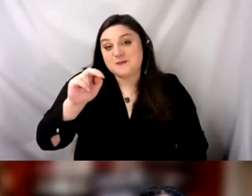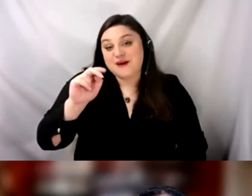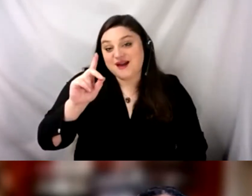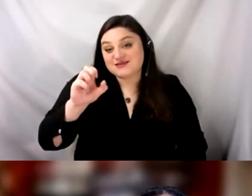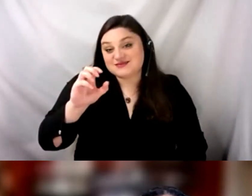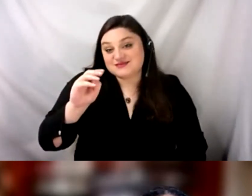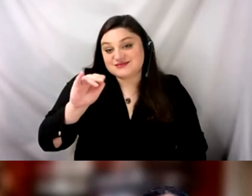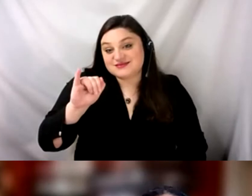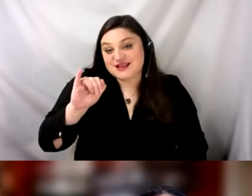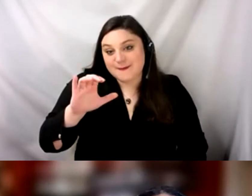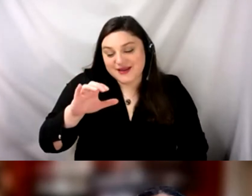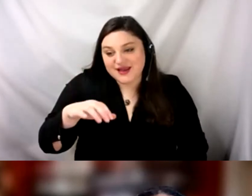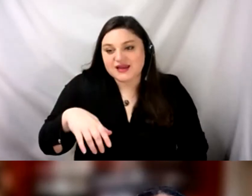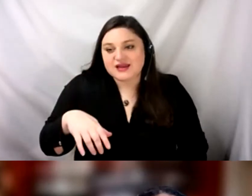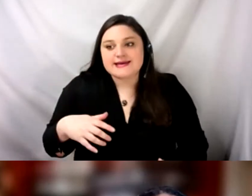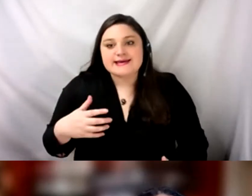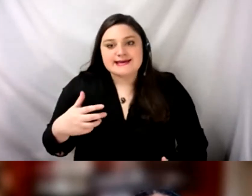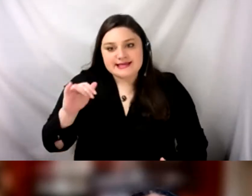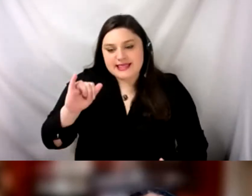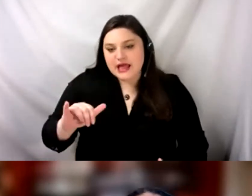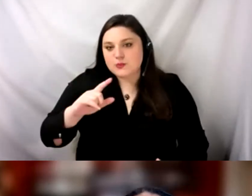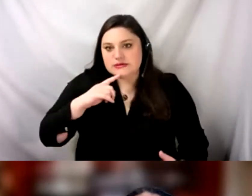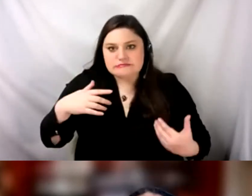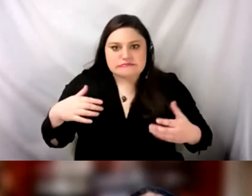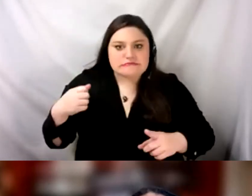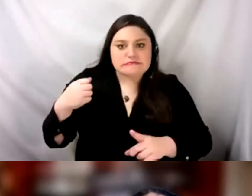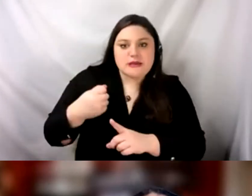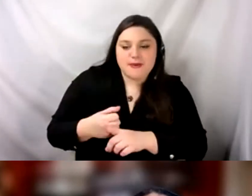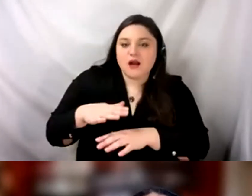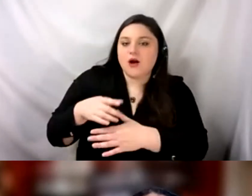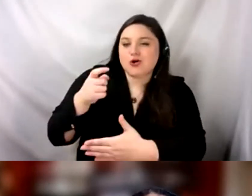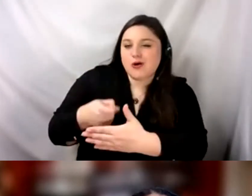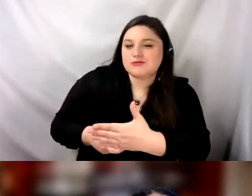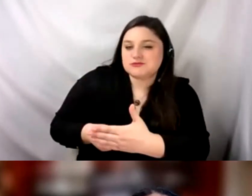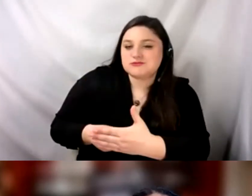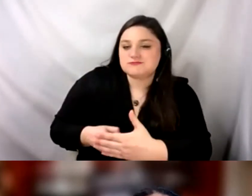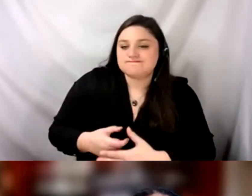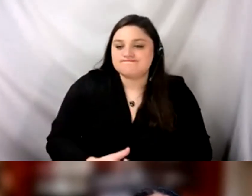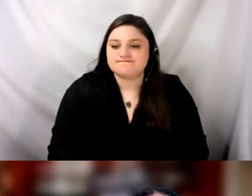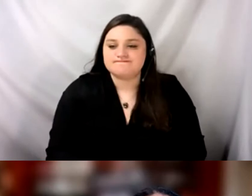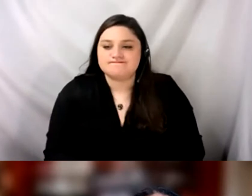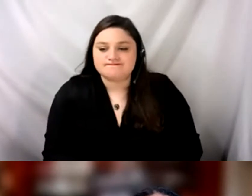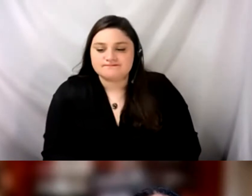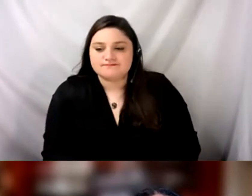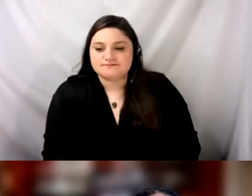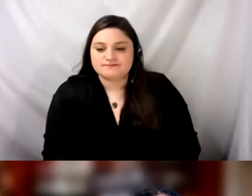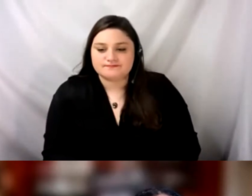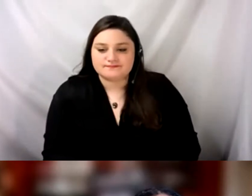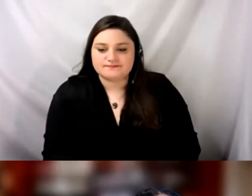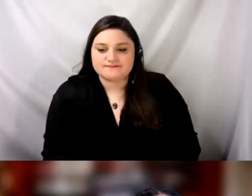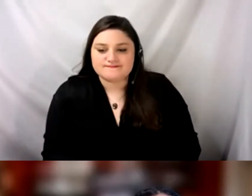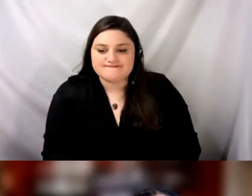the cost you are incurring can be related to the costs that you had last year.